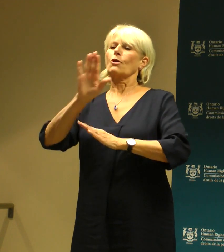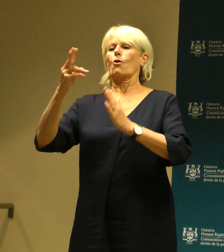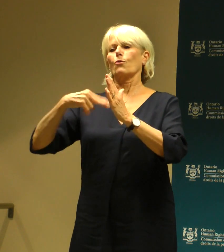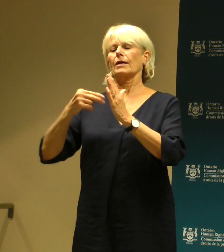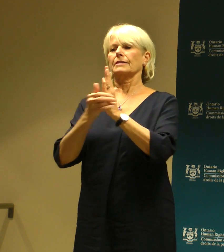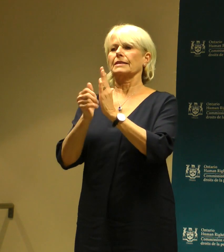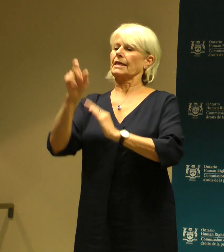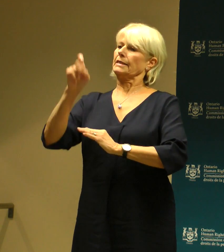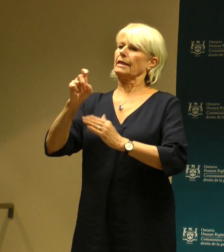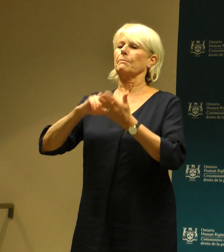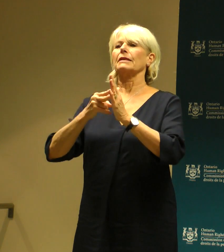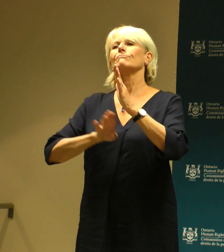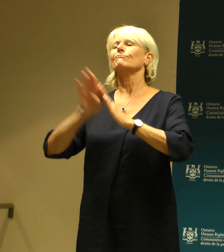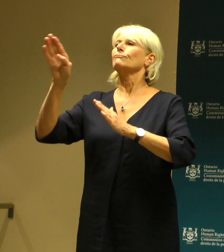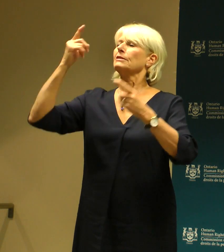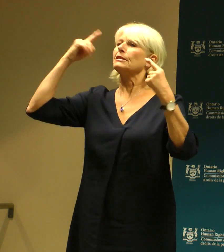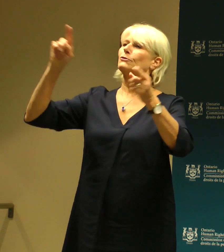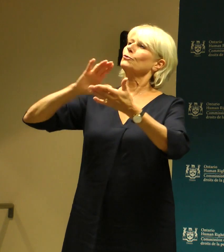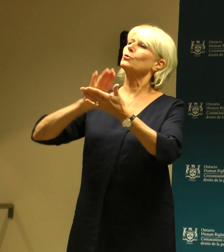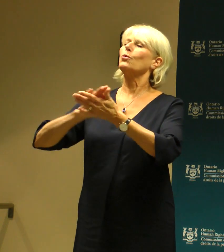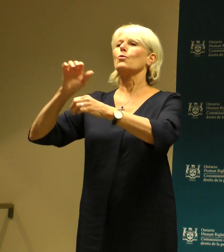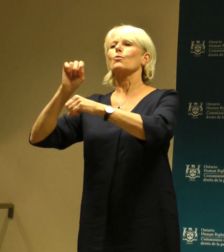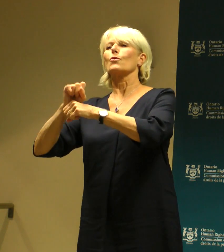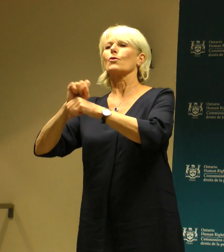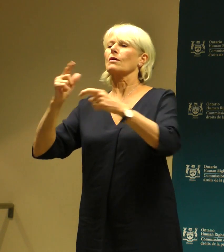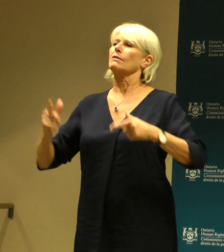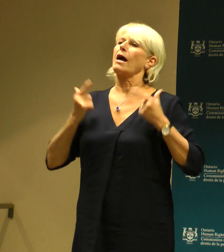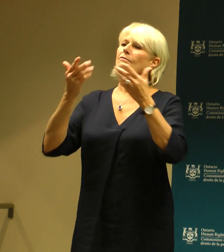need to succeed in school, work and life.